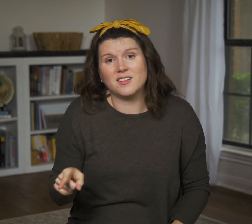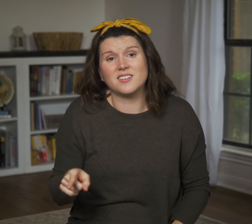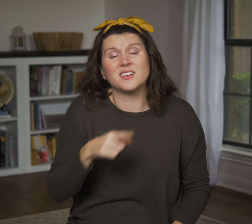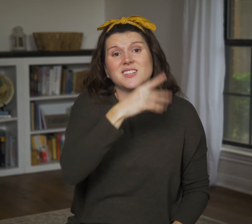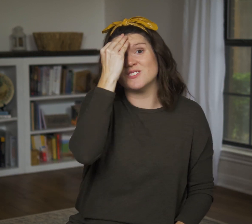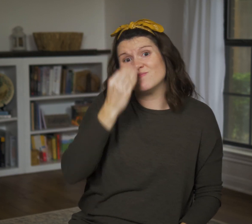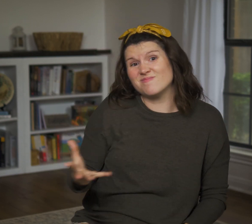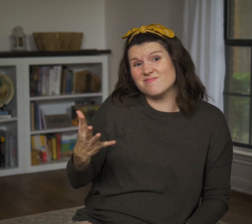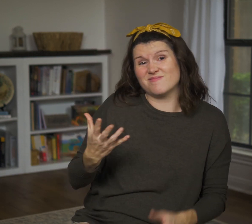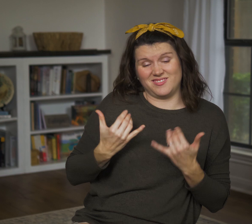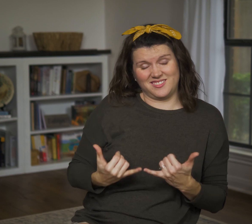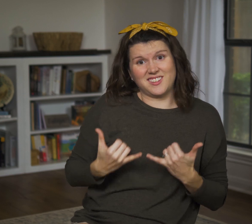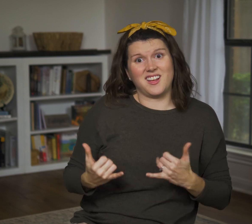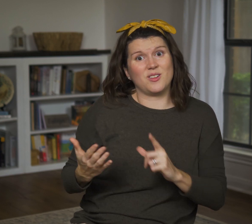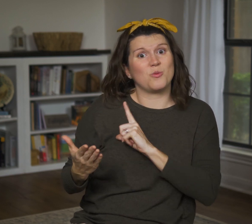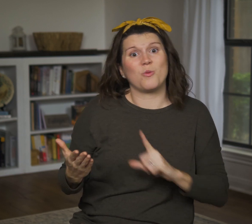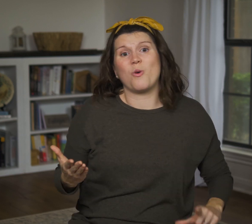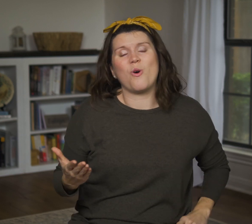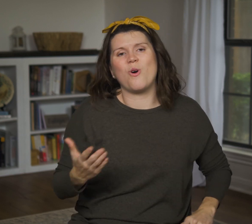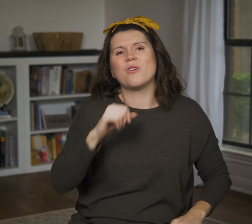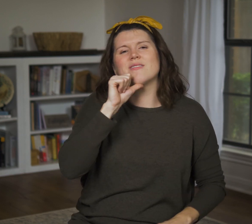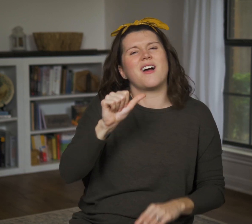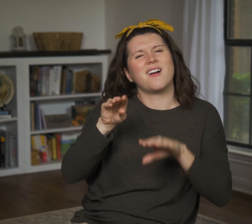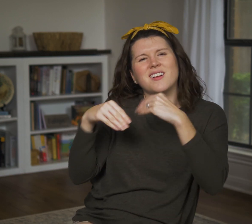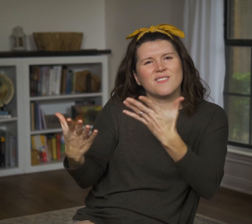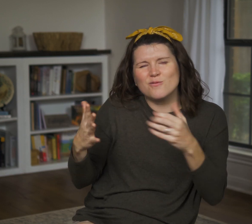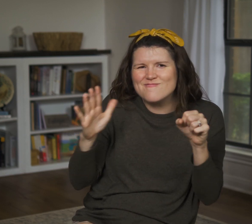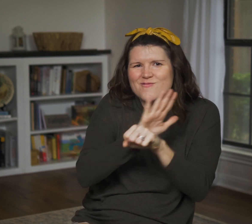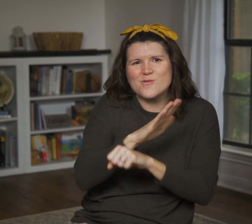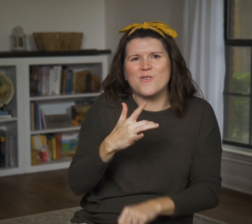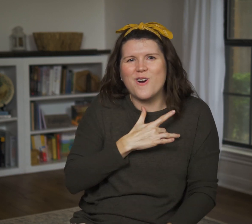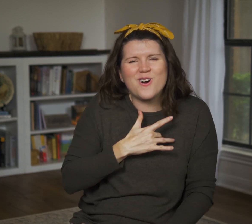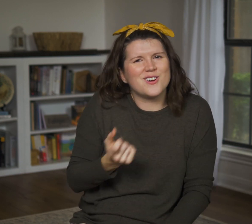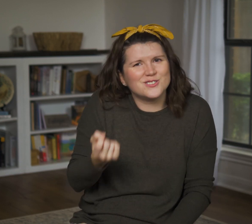He says, “To this day the LORD has not given you a heart